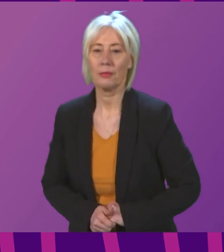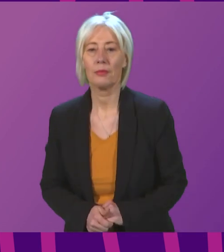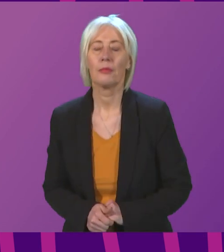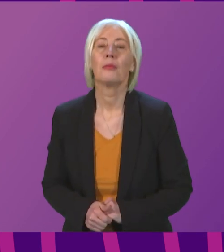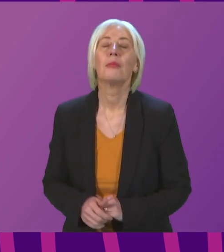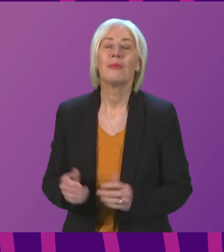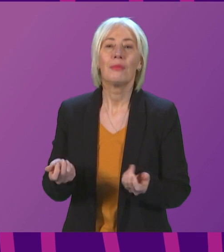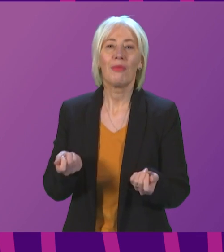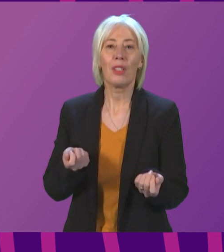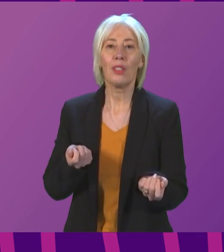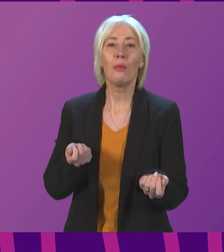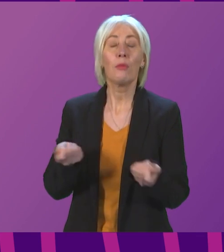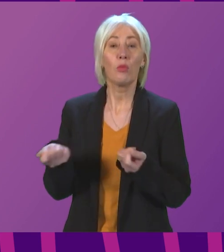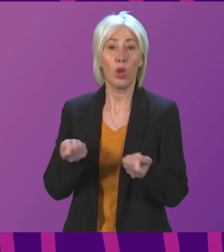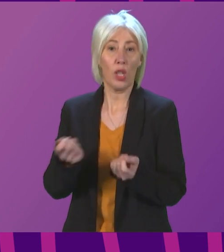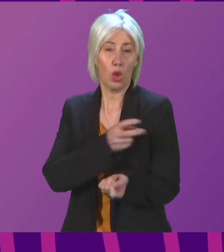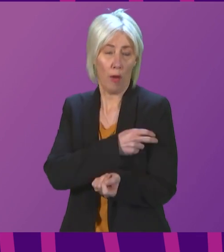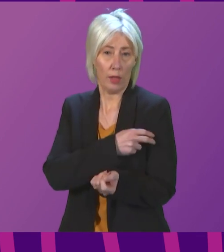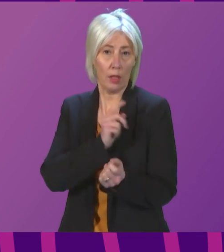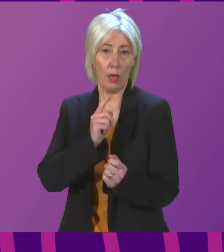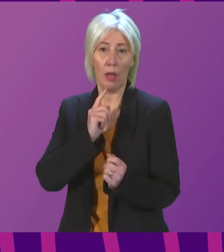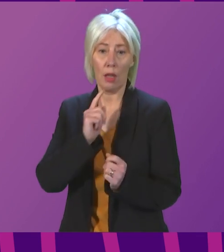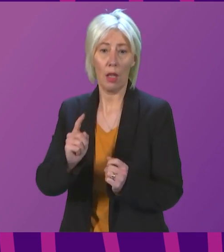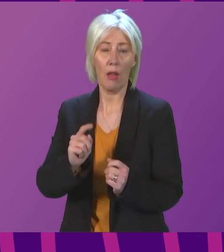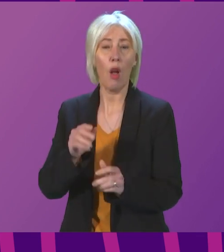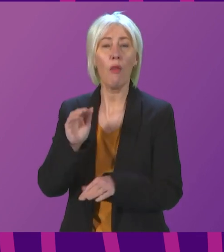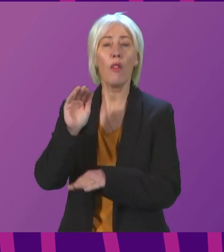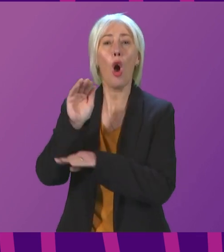The First Minister has said that the auction of major offshore wind projects was